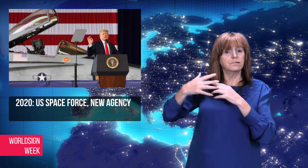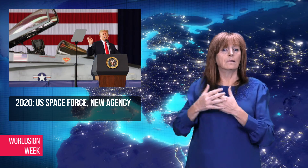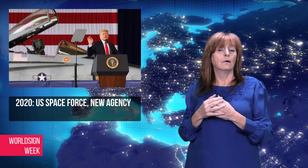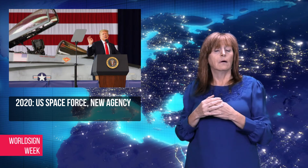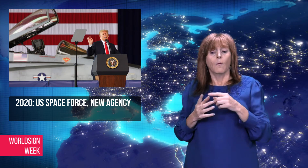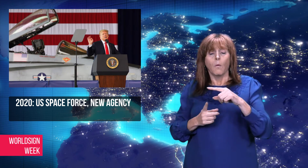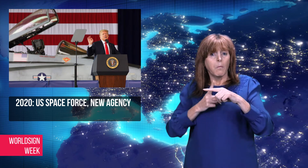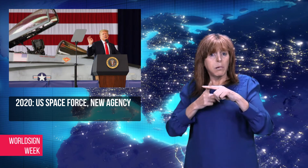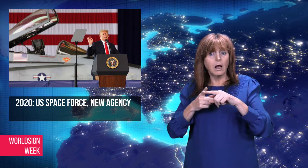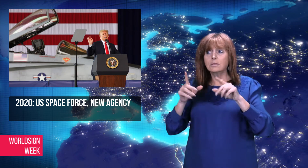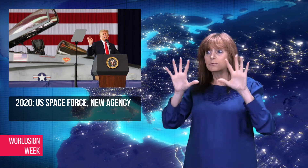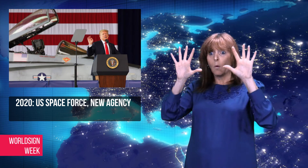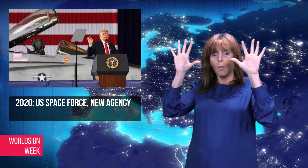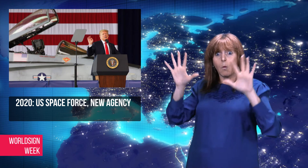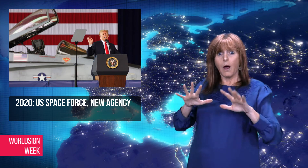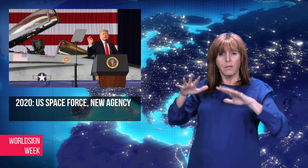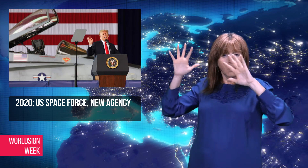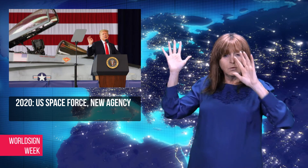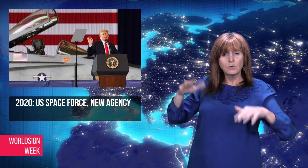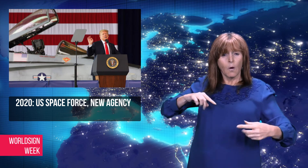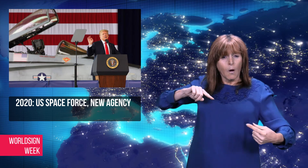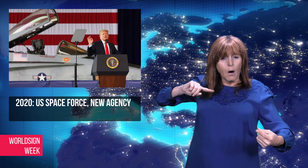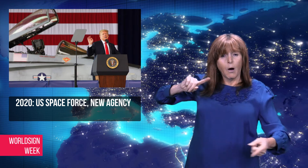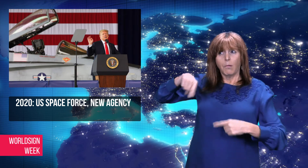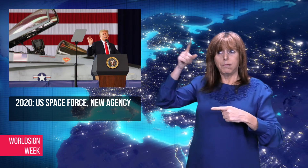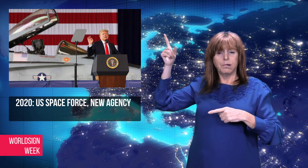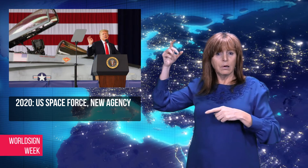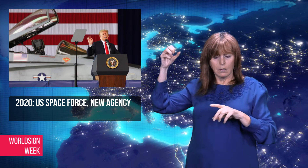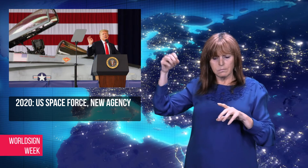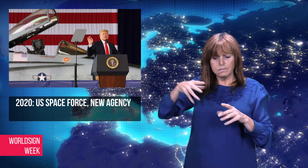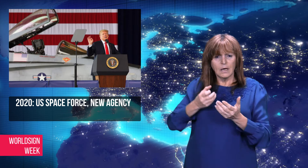sophisticated weather forecasting.